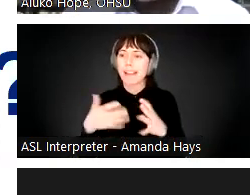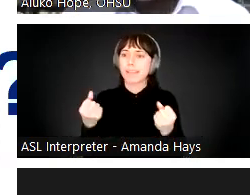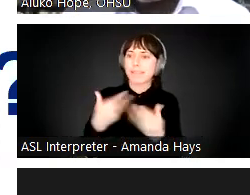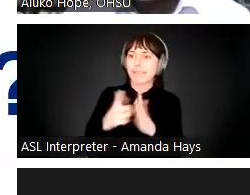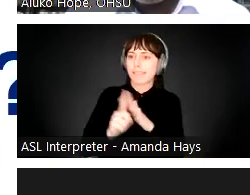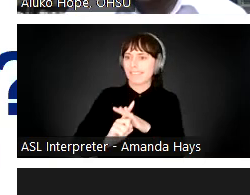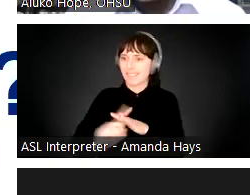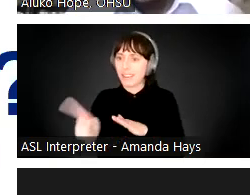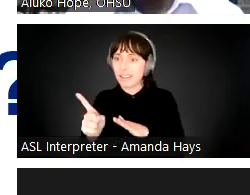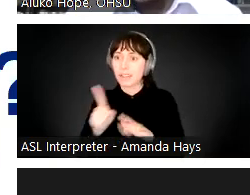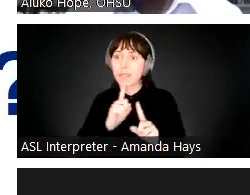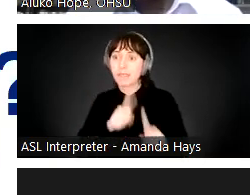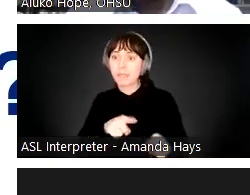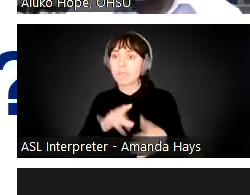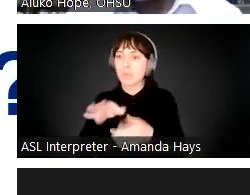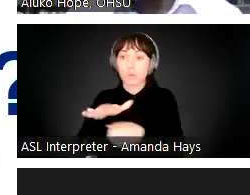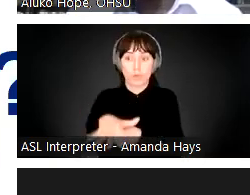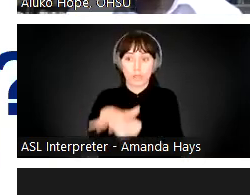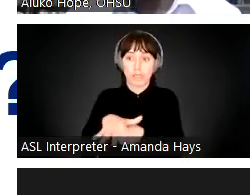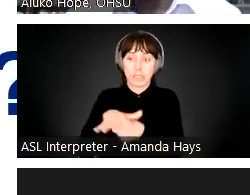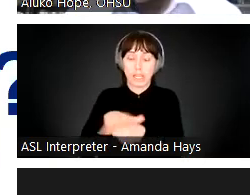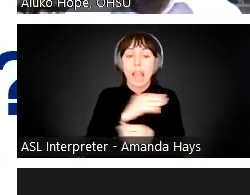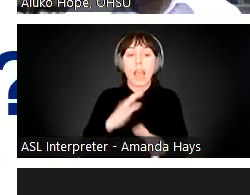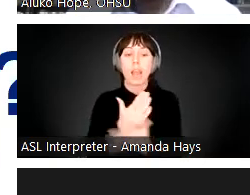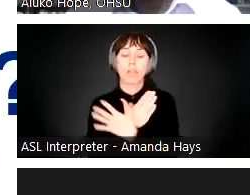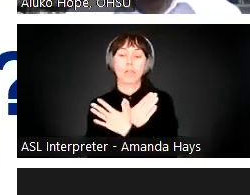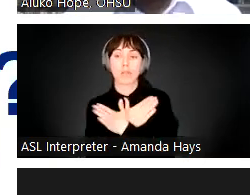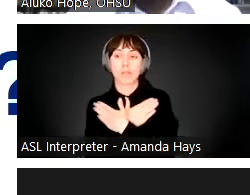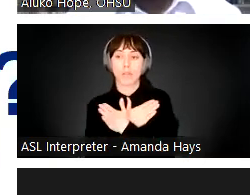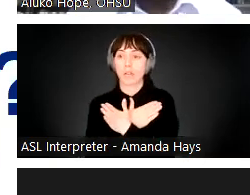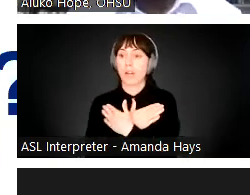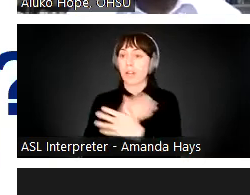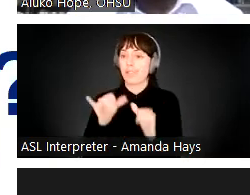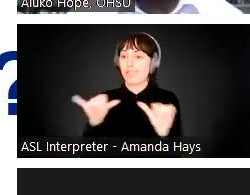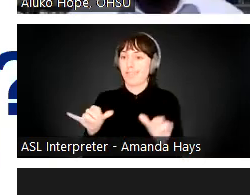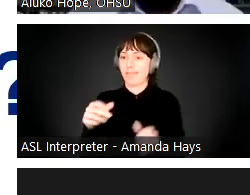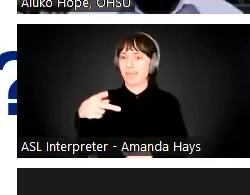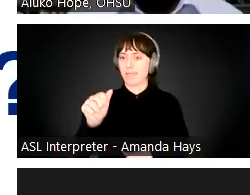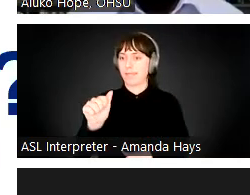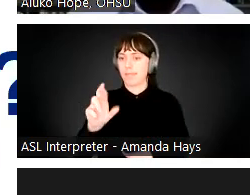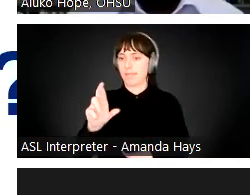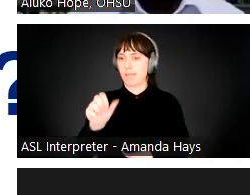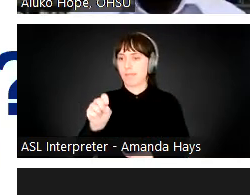can cause us a lot of stress- and the relaxation component, called the parasympathetic system, that balance can